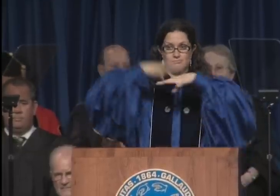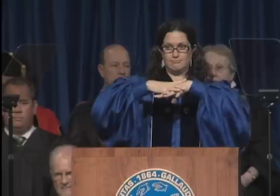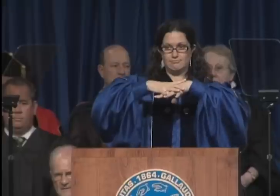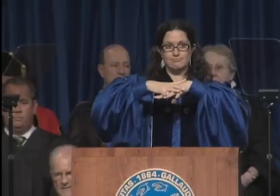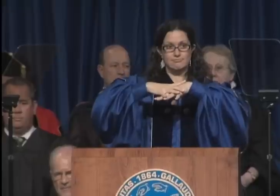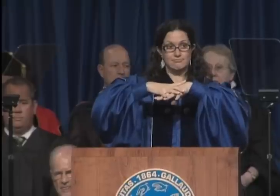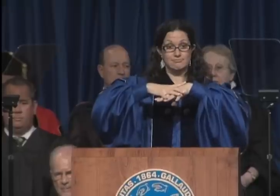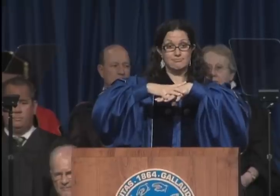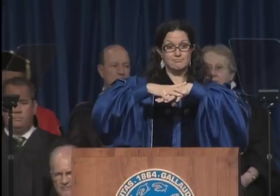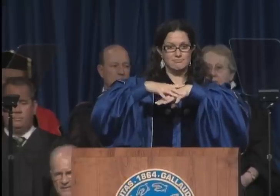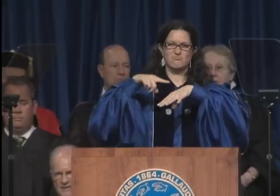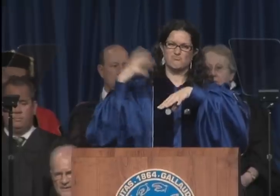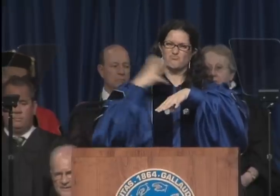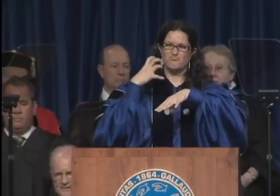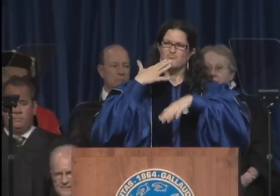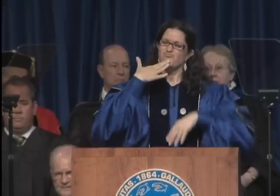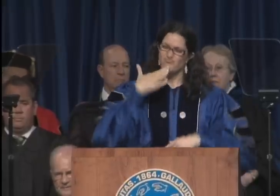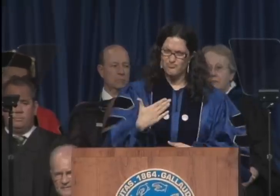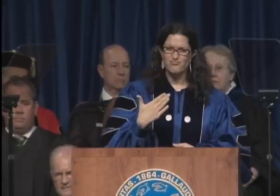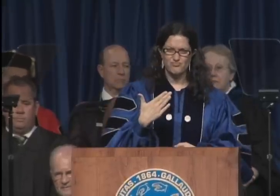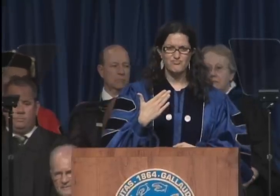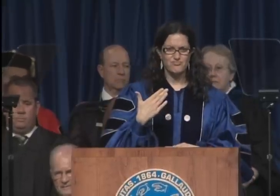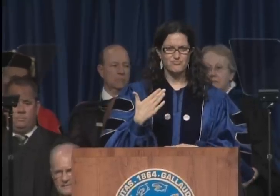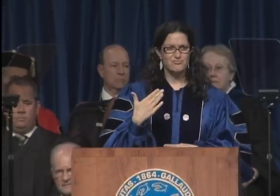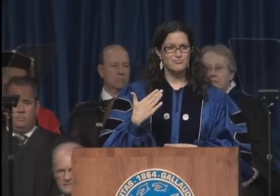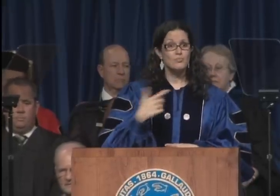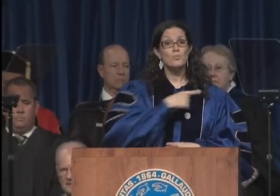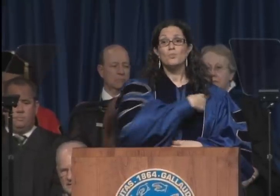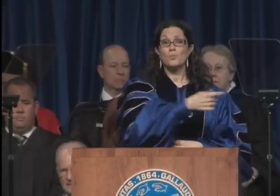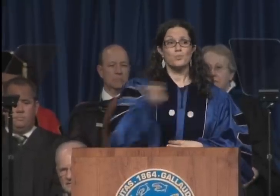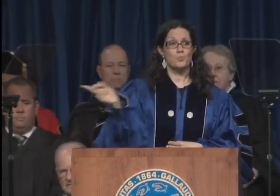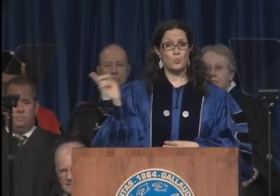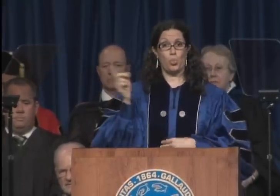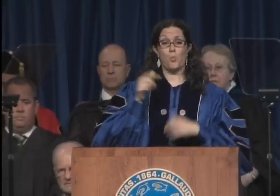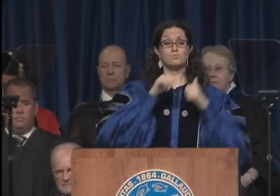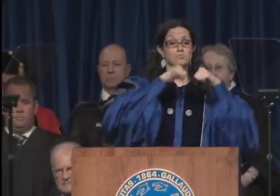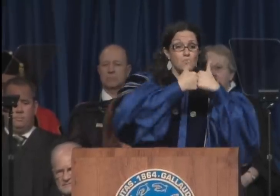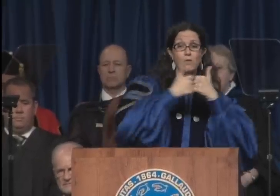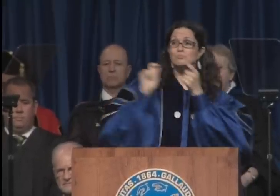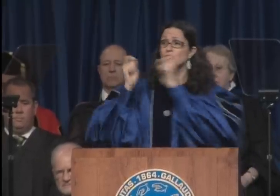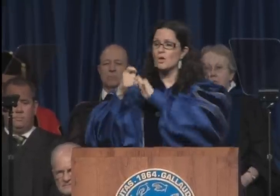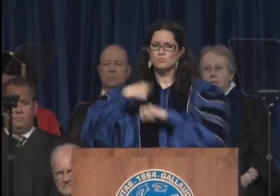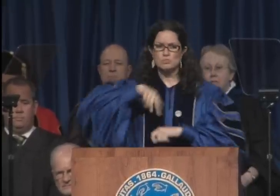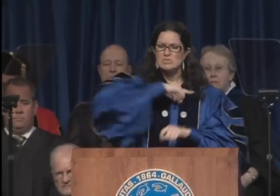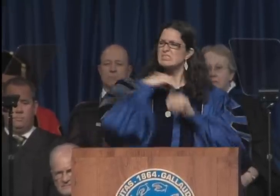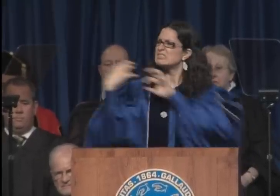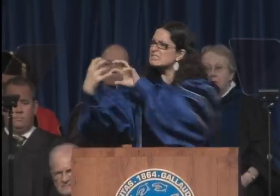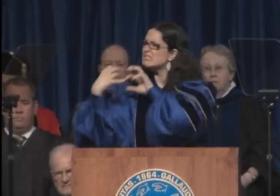I can say without hesitation that we represent intersectionality at its finest.